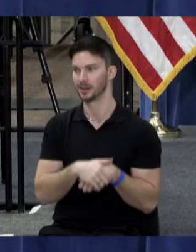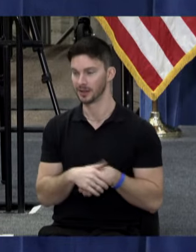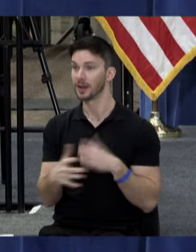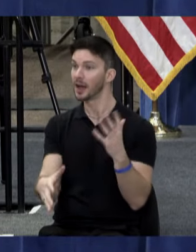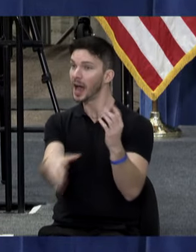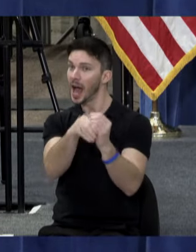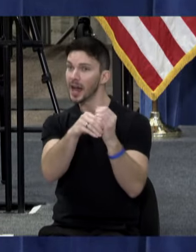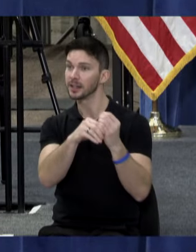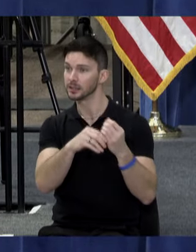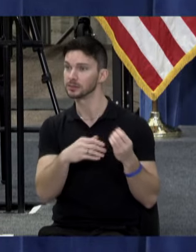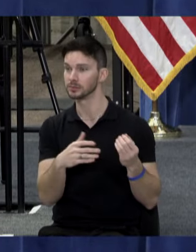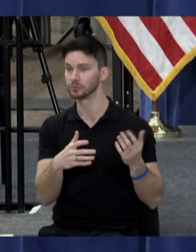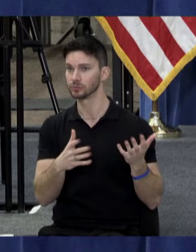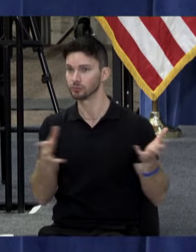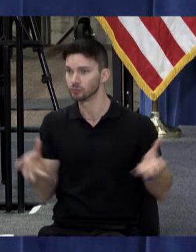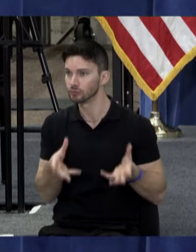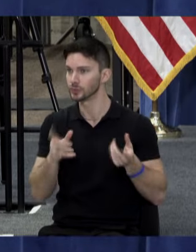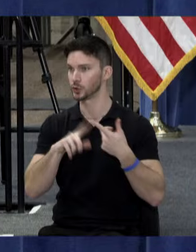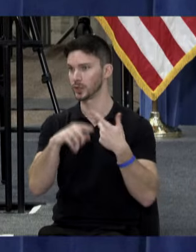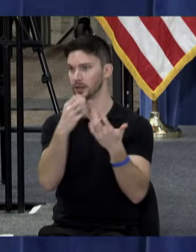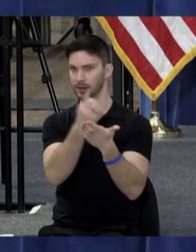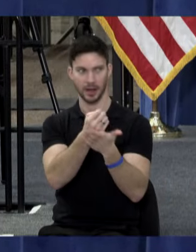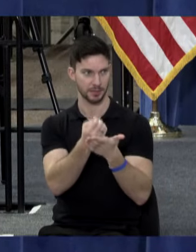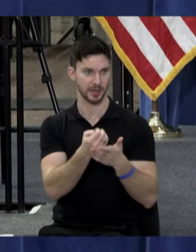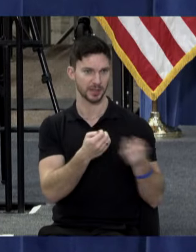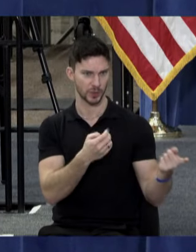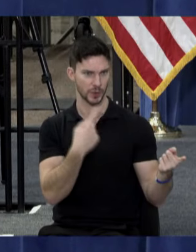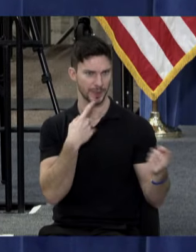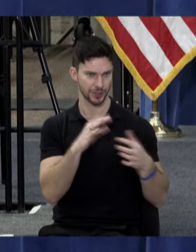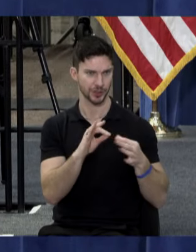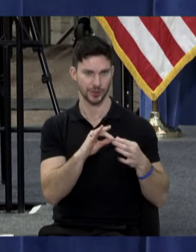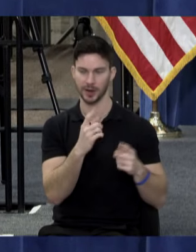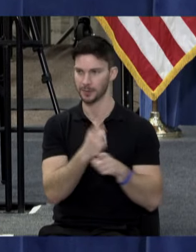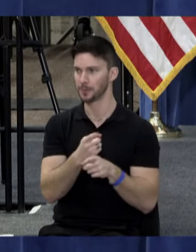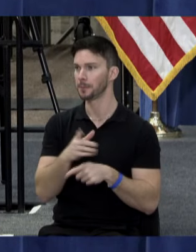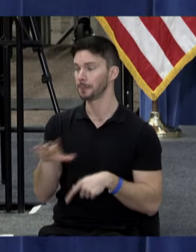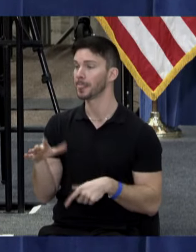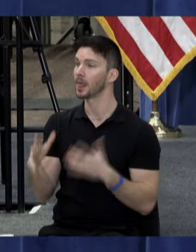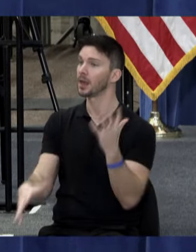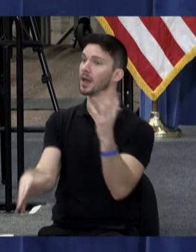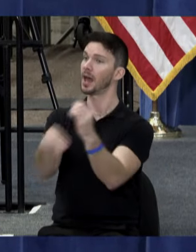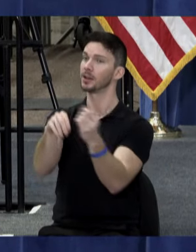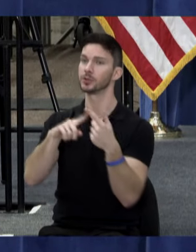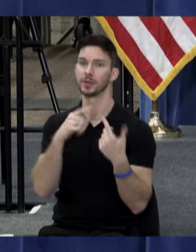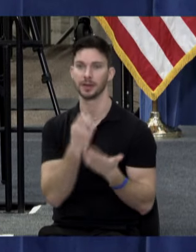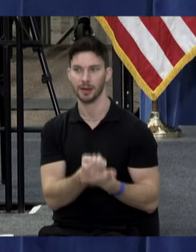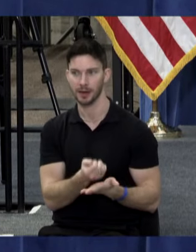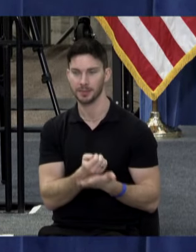like I think it was Ms. Liu. Did you say that? Yes. And adding to the economy and the tax base,